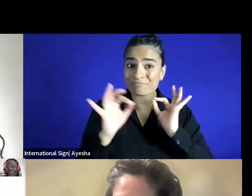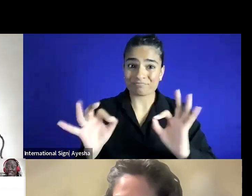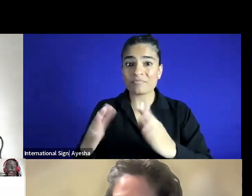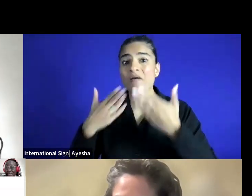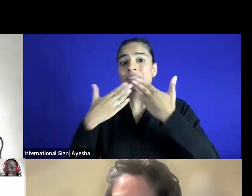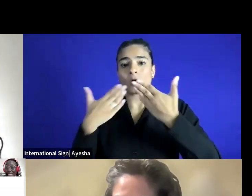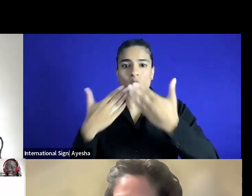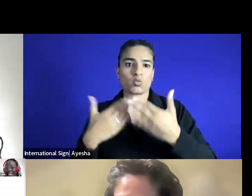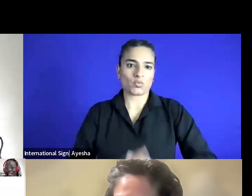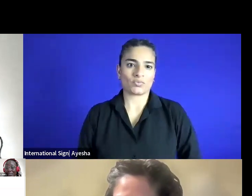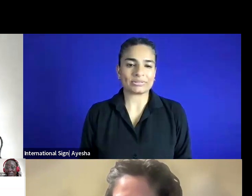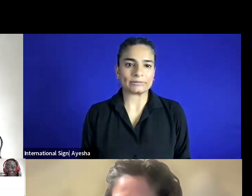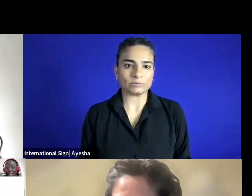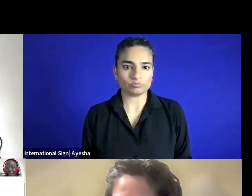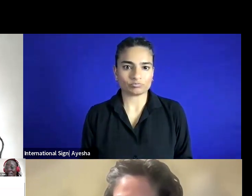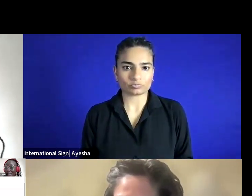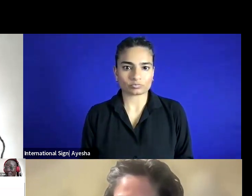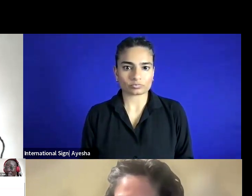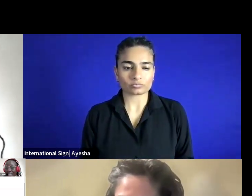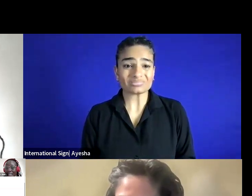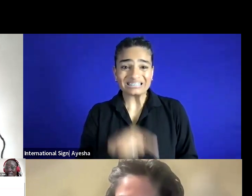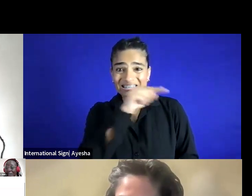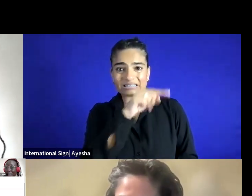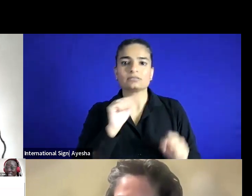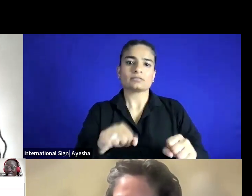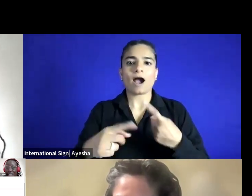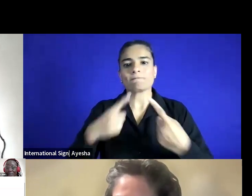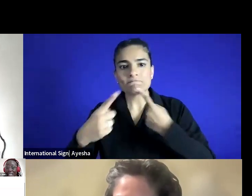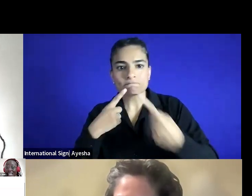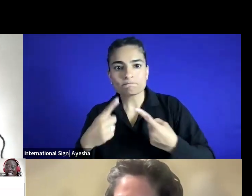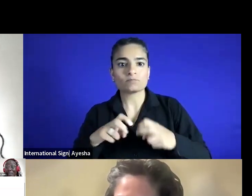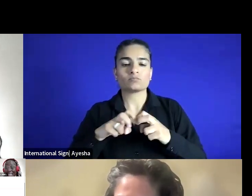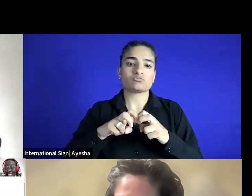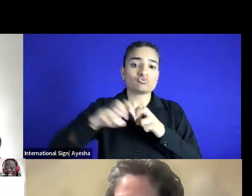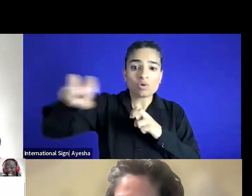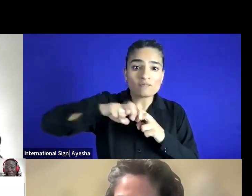If you are traveling, from, with, parts that are coming in and you're anxious,